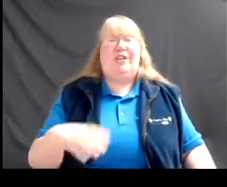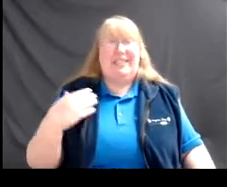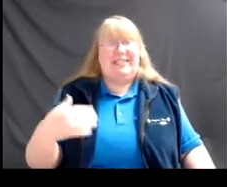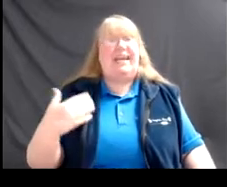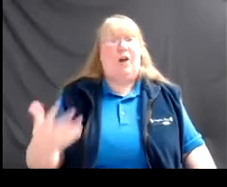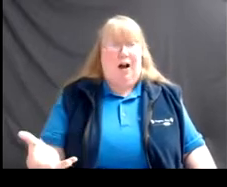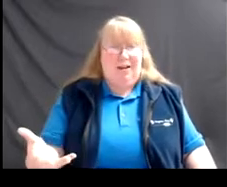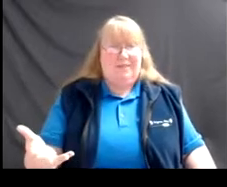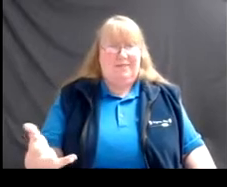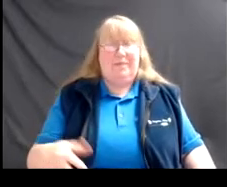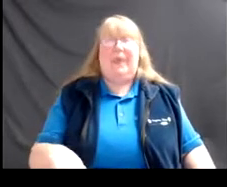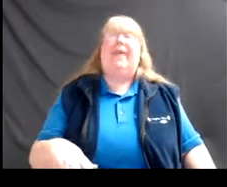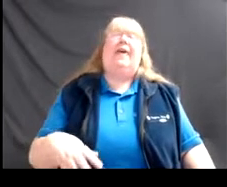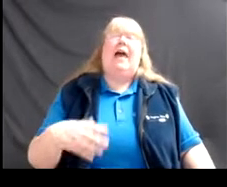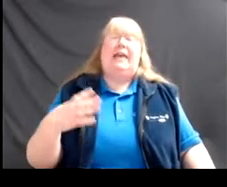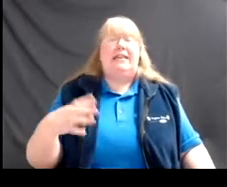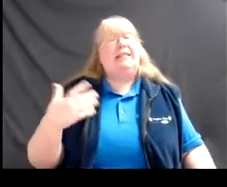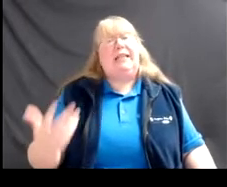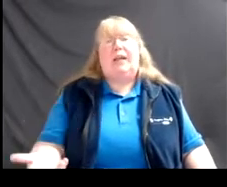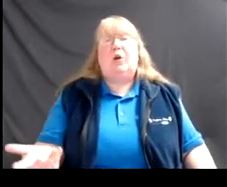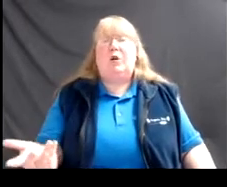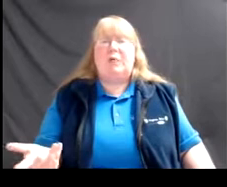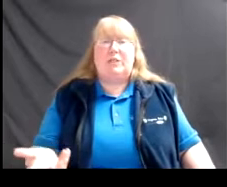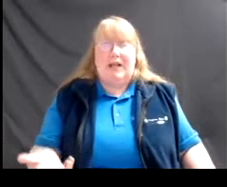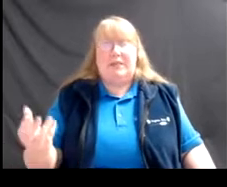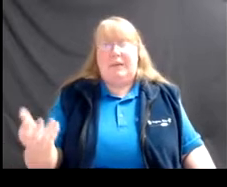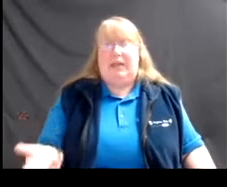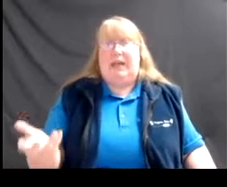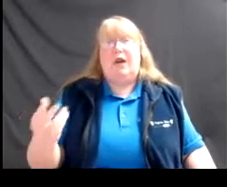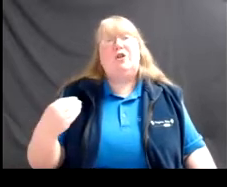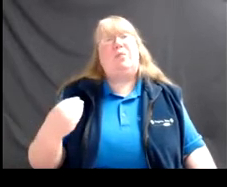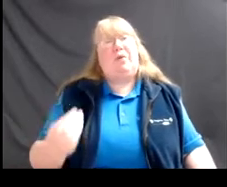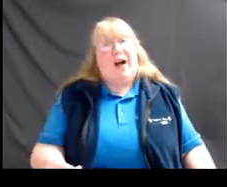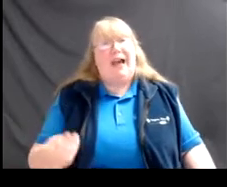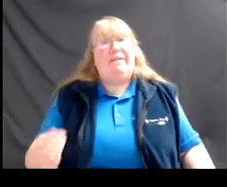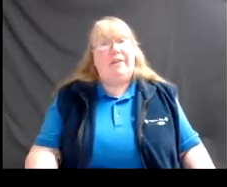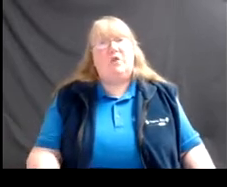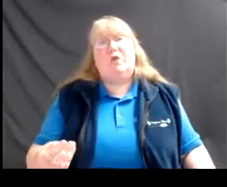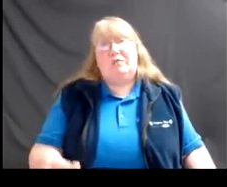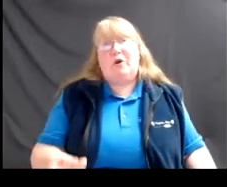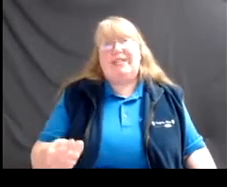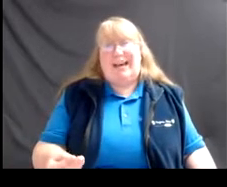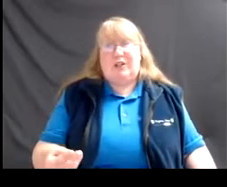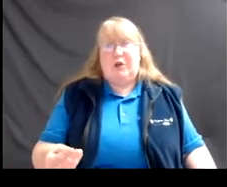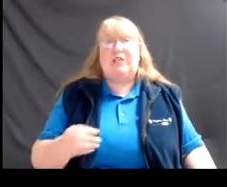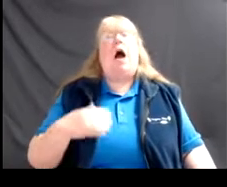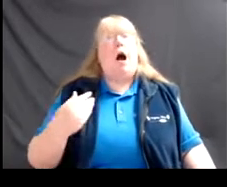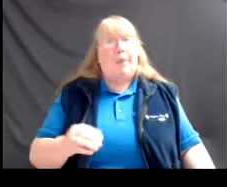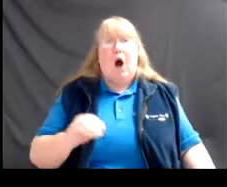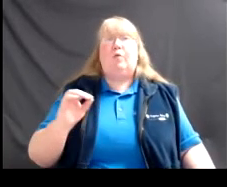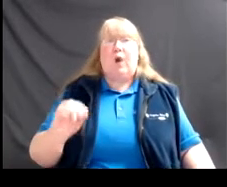is state law, it is the landlord's responsibility to provide visual smoke detectors upon request.